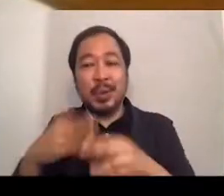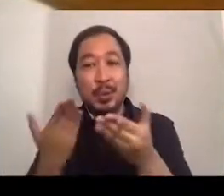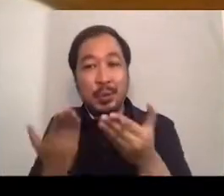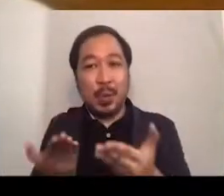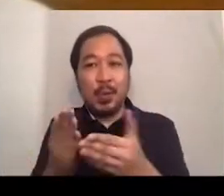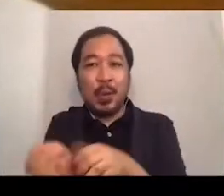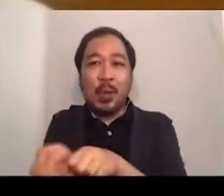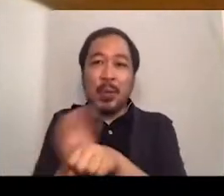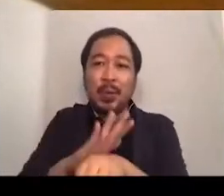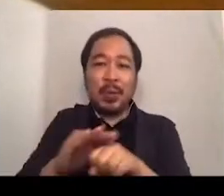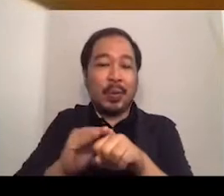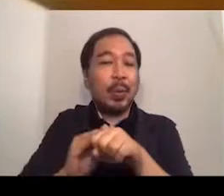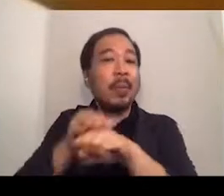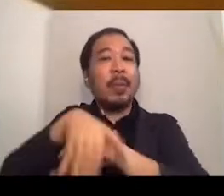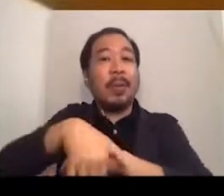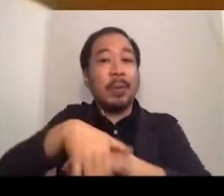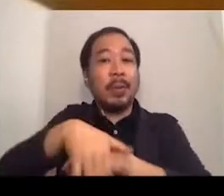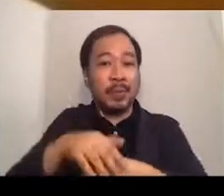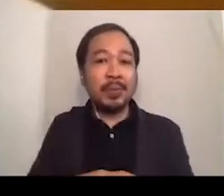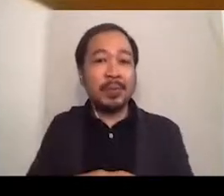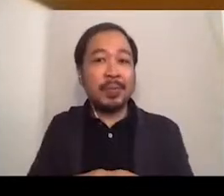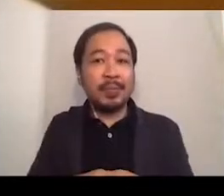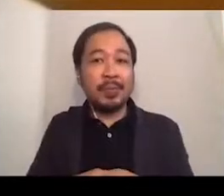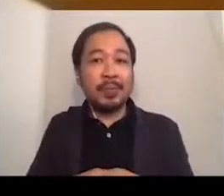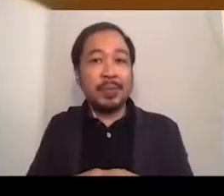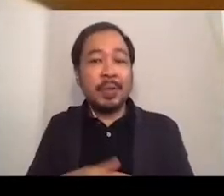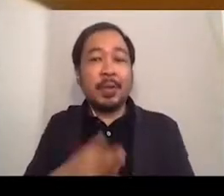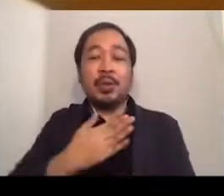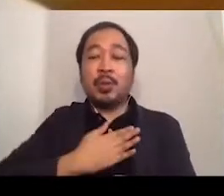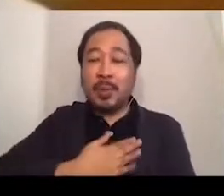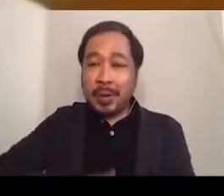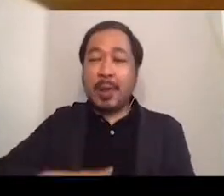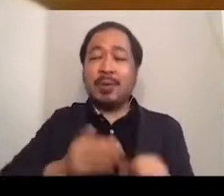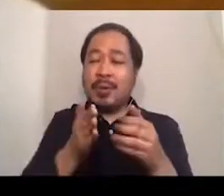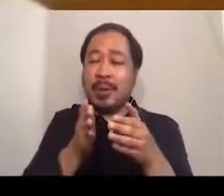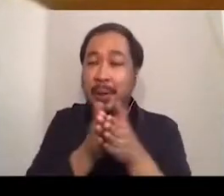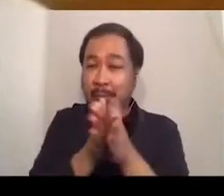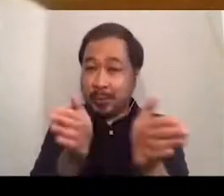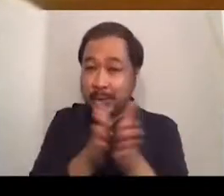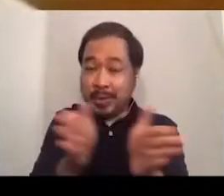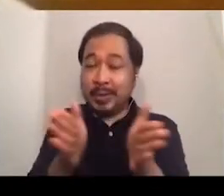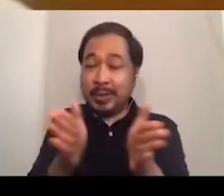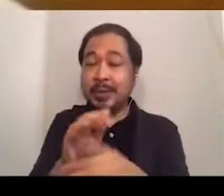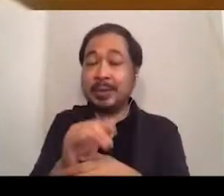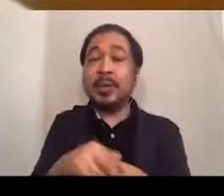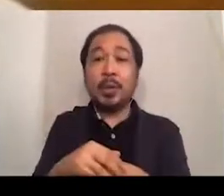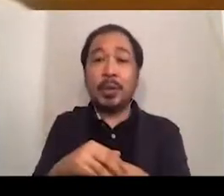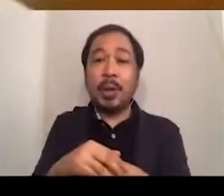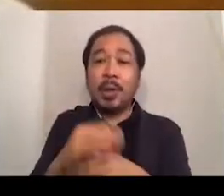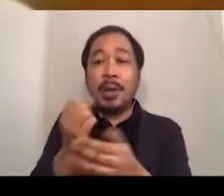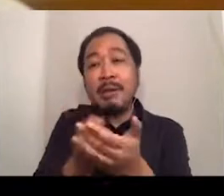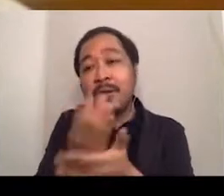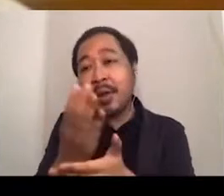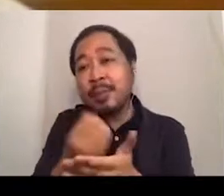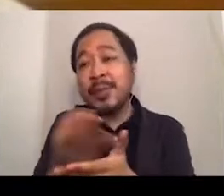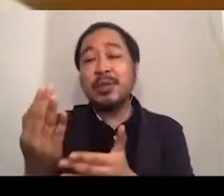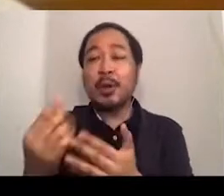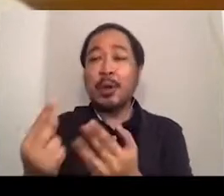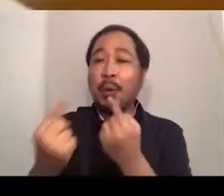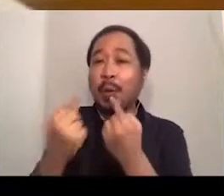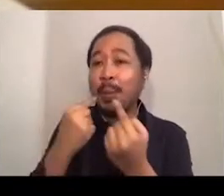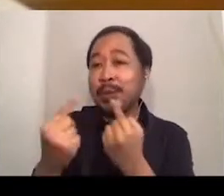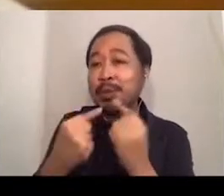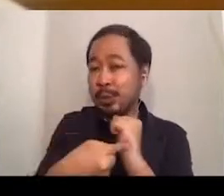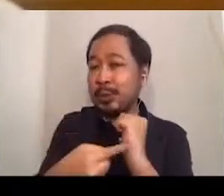that Information Communication Technology is the key for not leaving anyone behind.